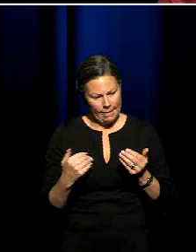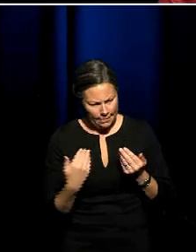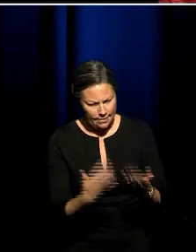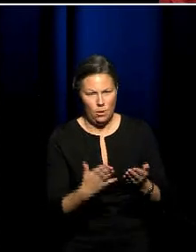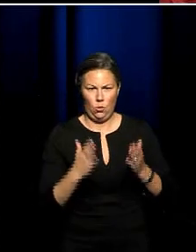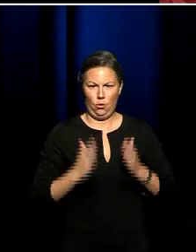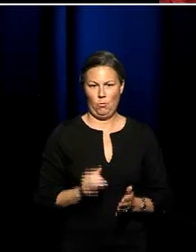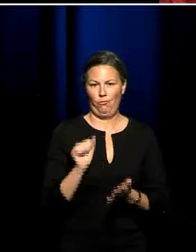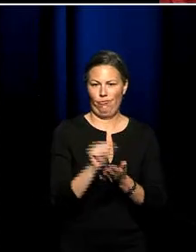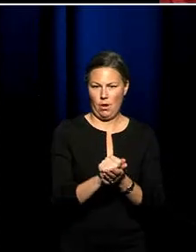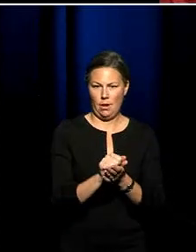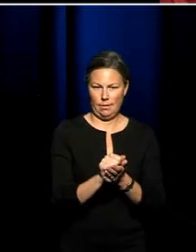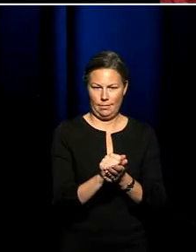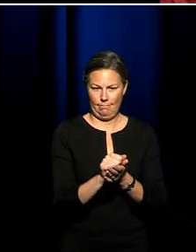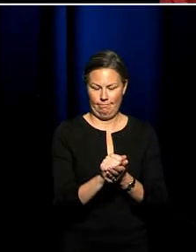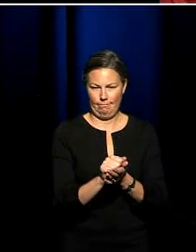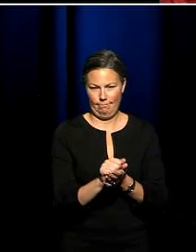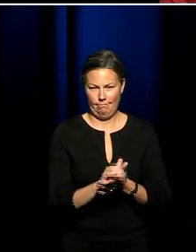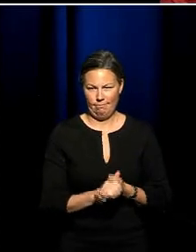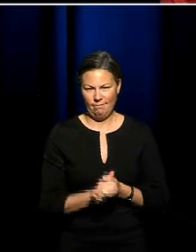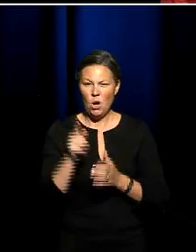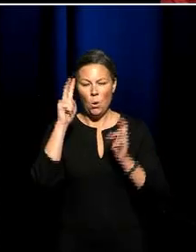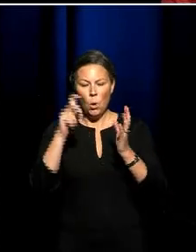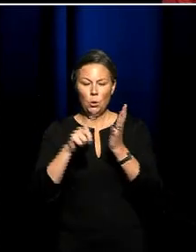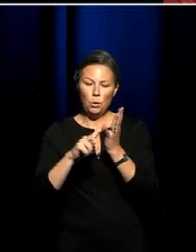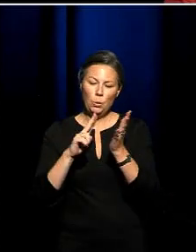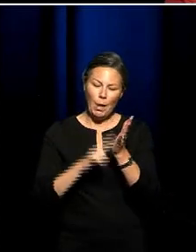as “the UN Convention”. It’s not the only UN Convention, but it’s the one with